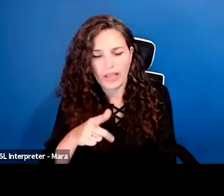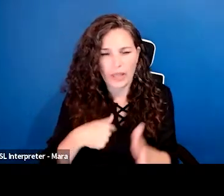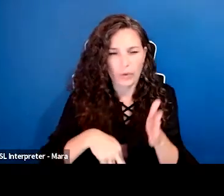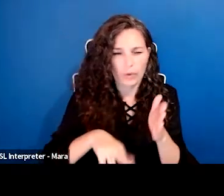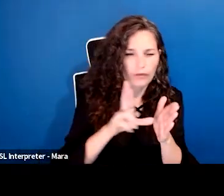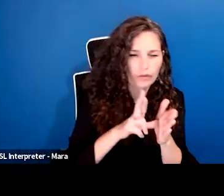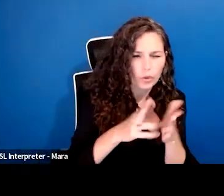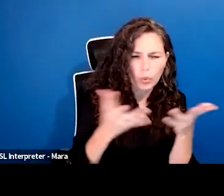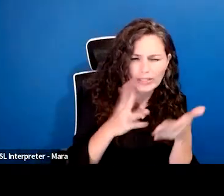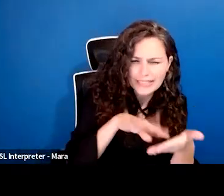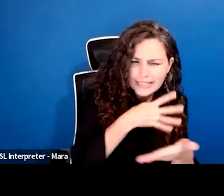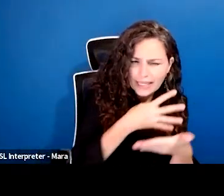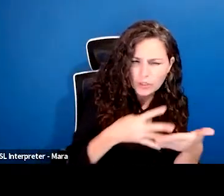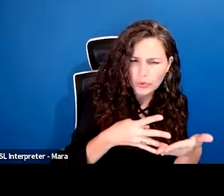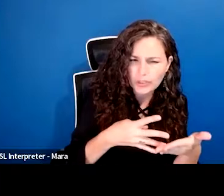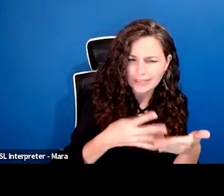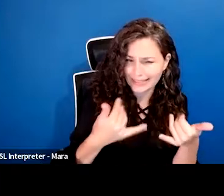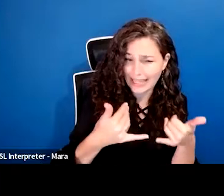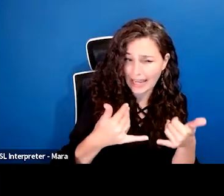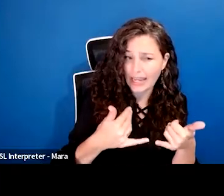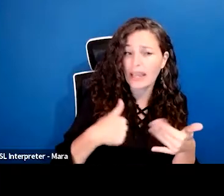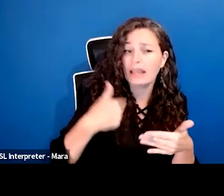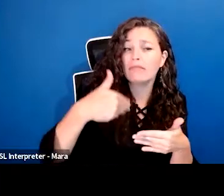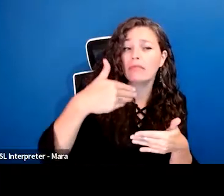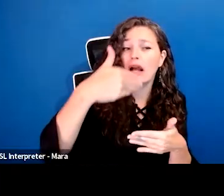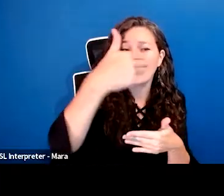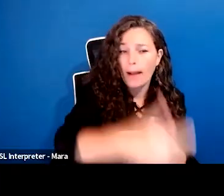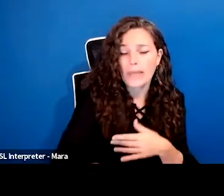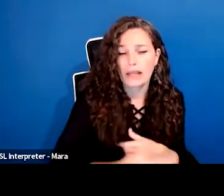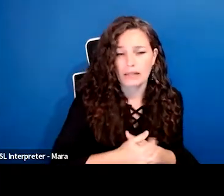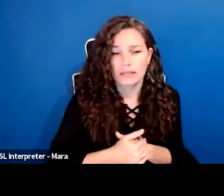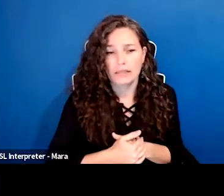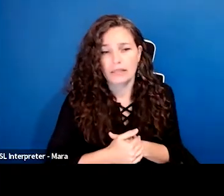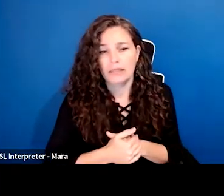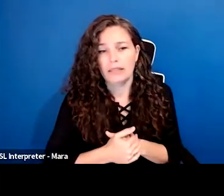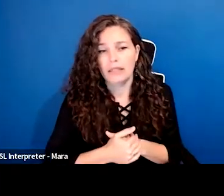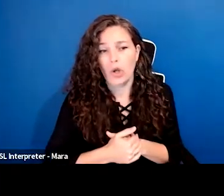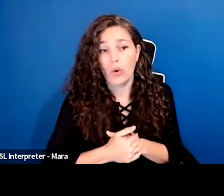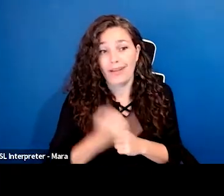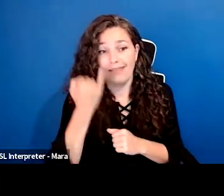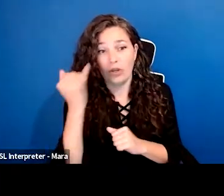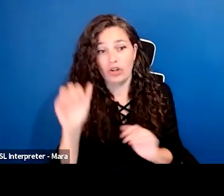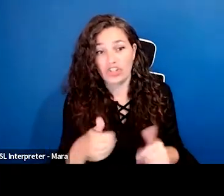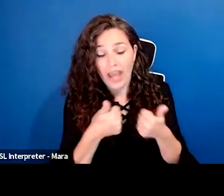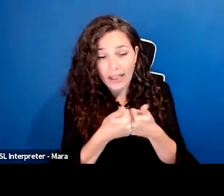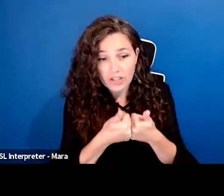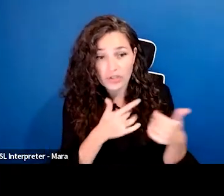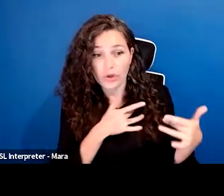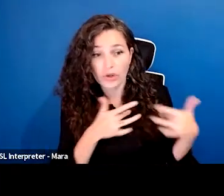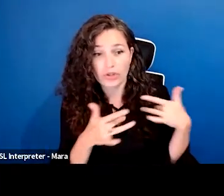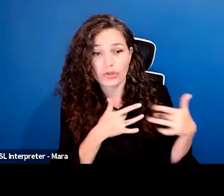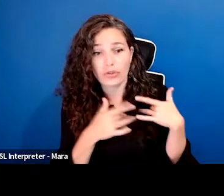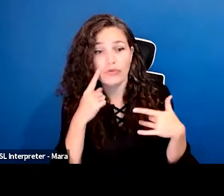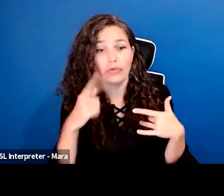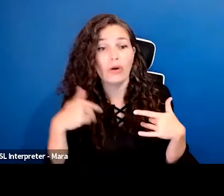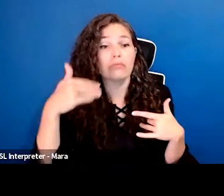but what's upcoming, what what their challenges and concerns are. And the field rep will educate them